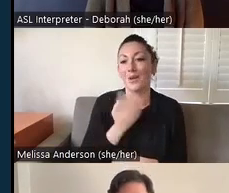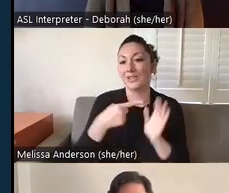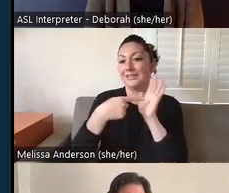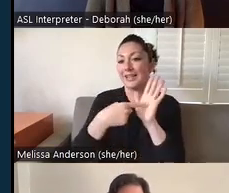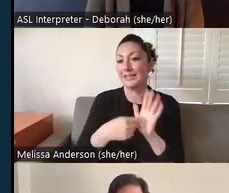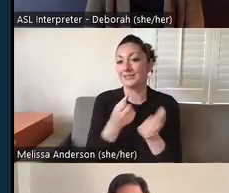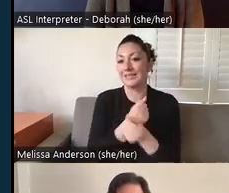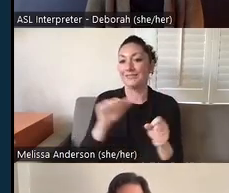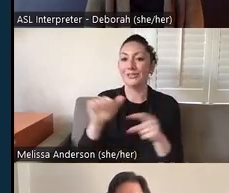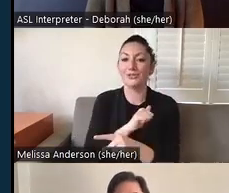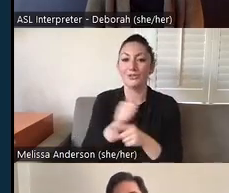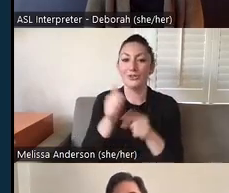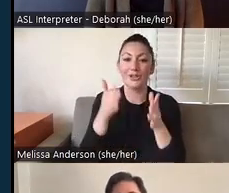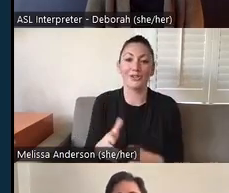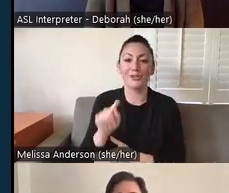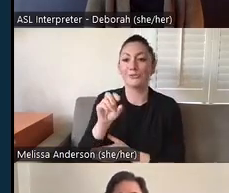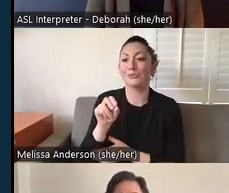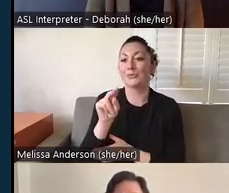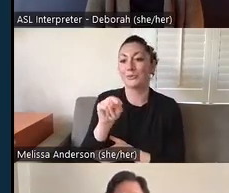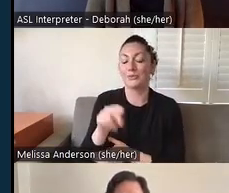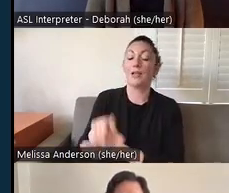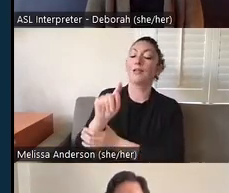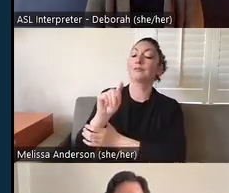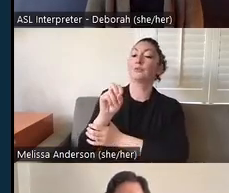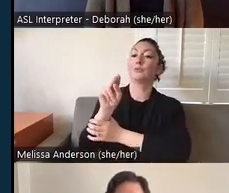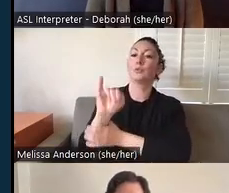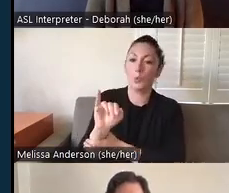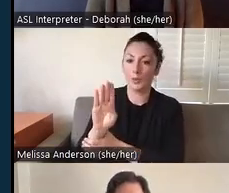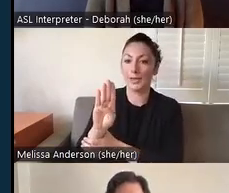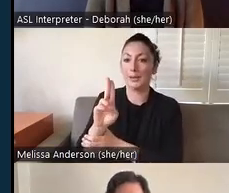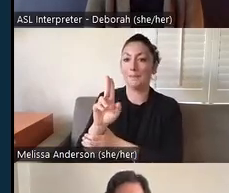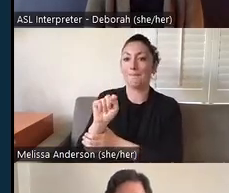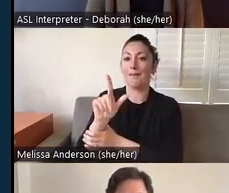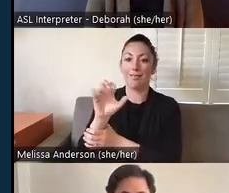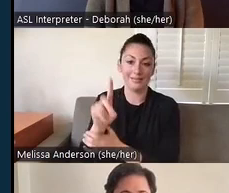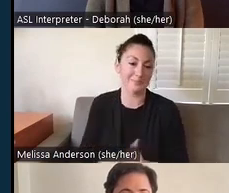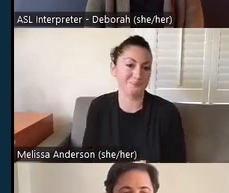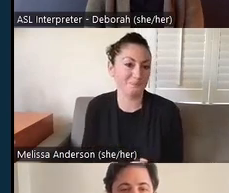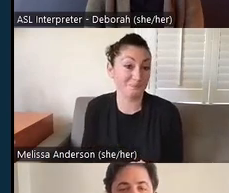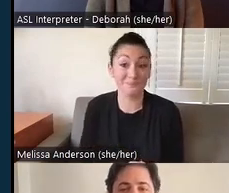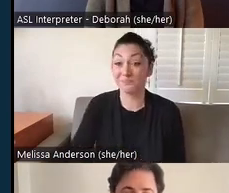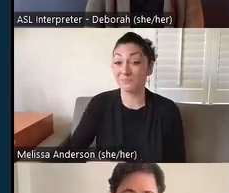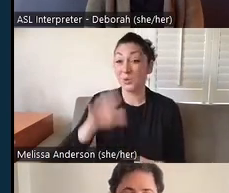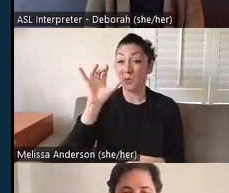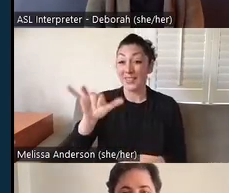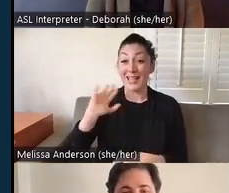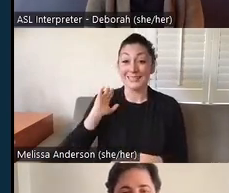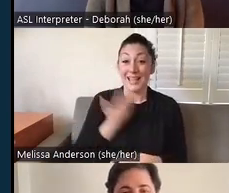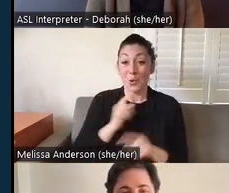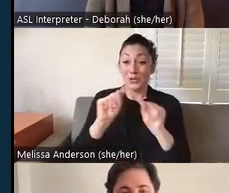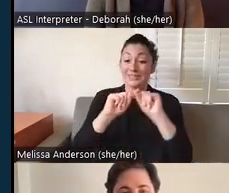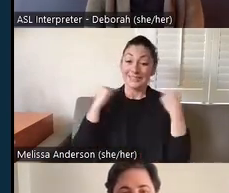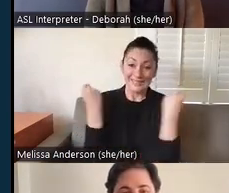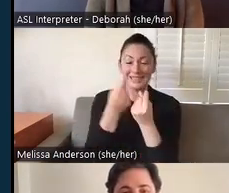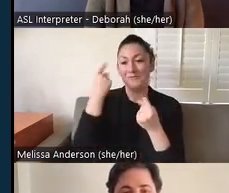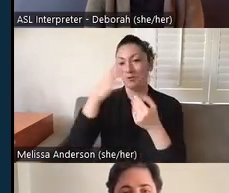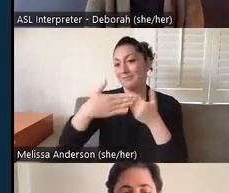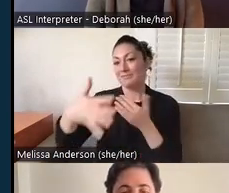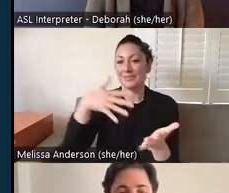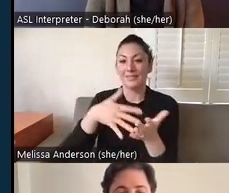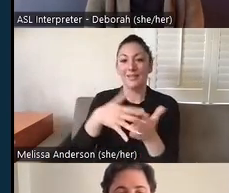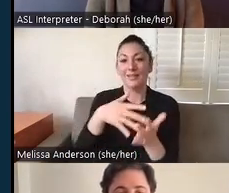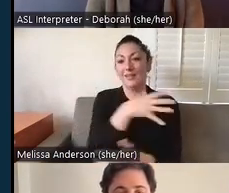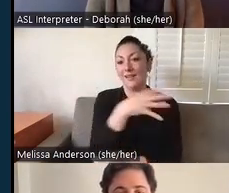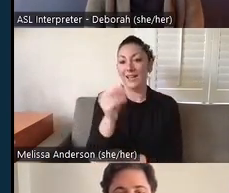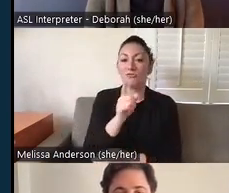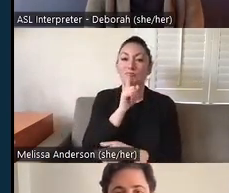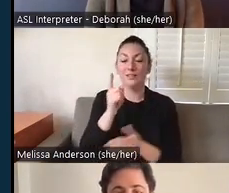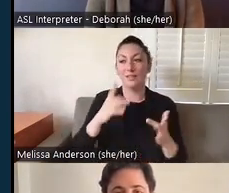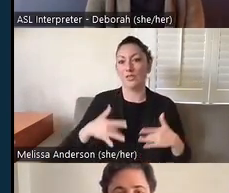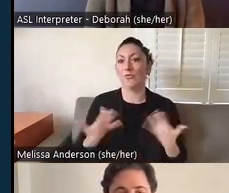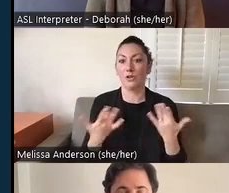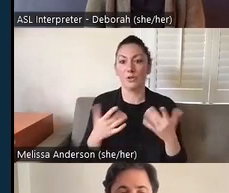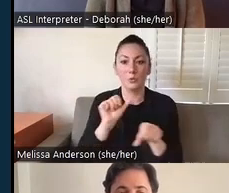last but not least, our Sign of Safety instructor, Toni Butland. That's the team that will be working